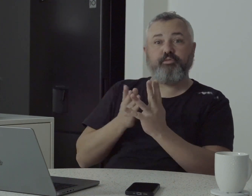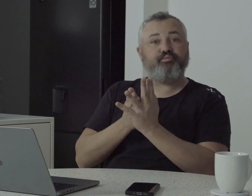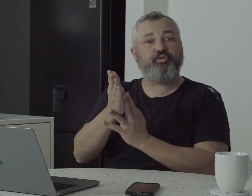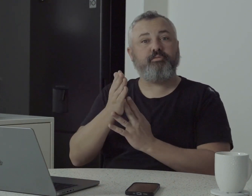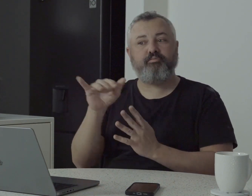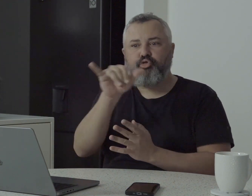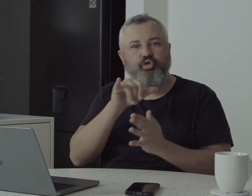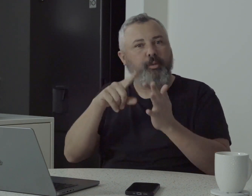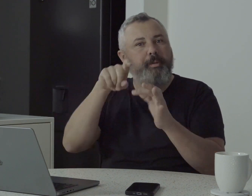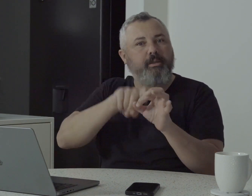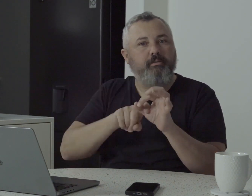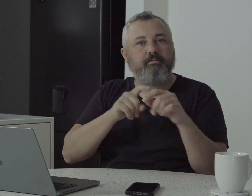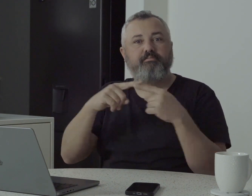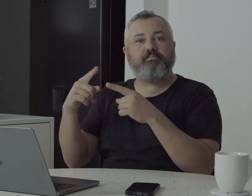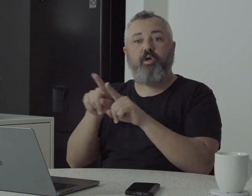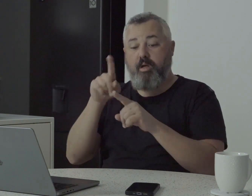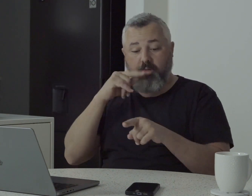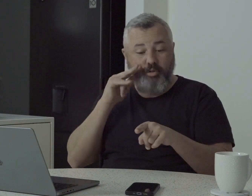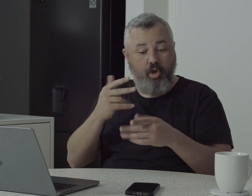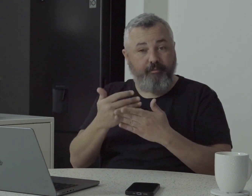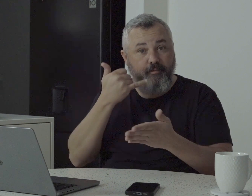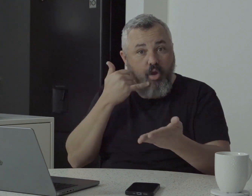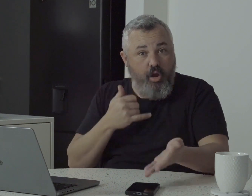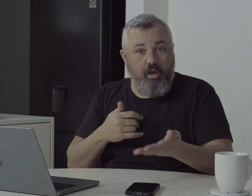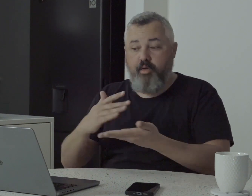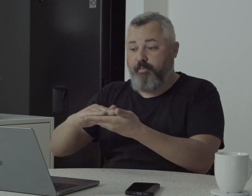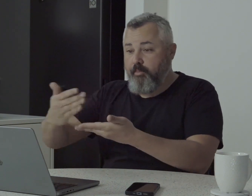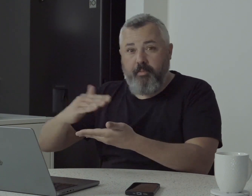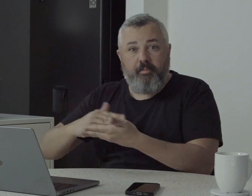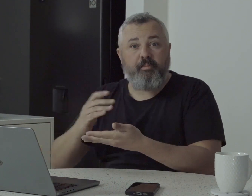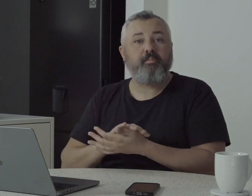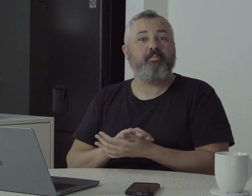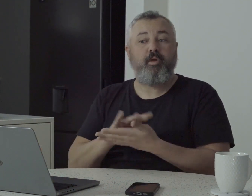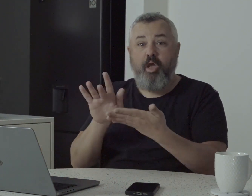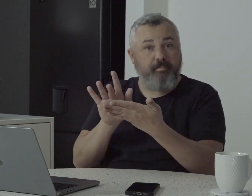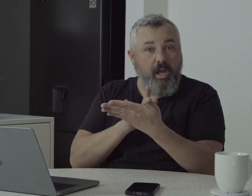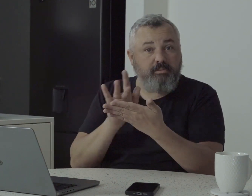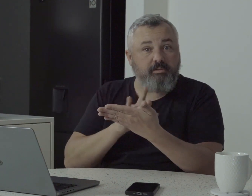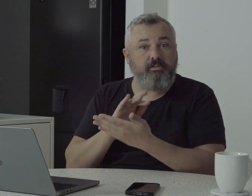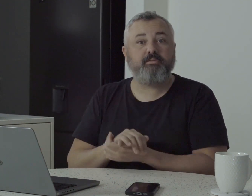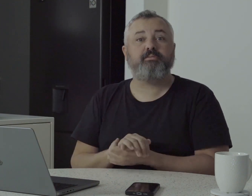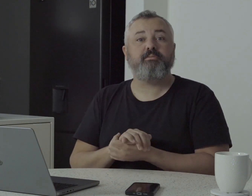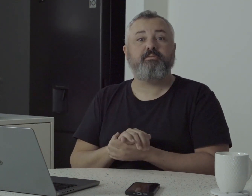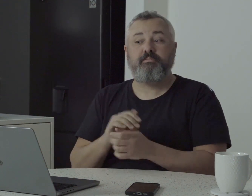The devices you need to watch streaming services include a smartphone, a laptop, an iPad,